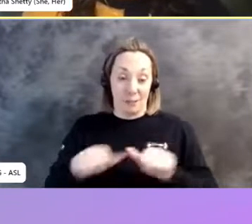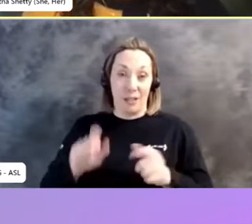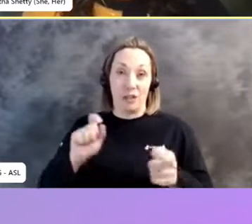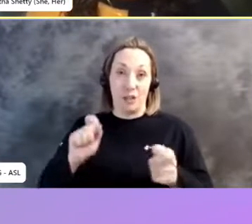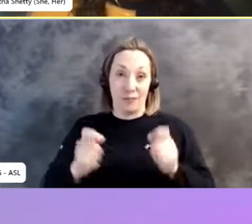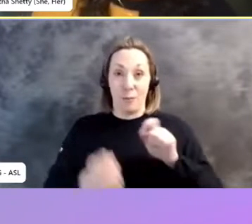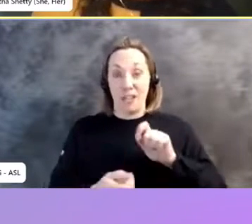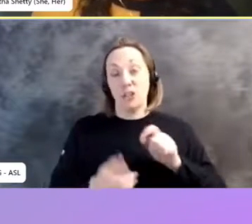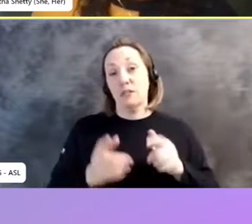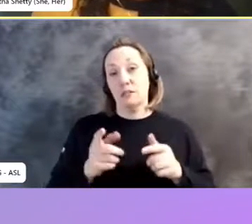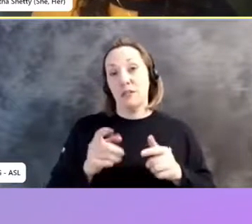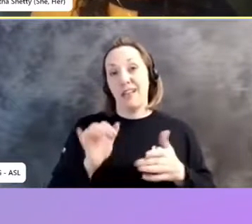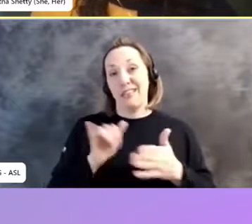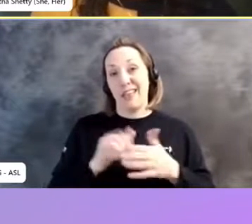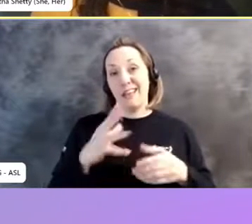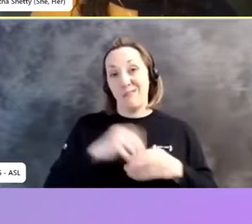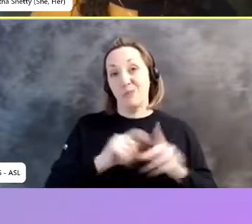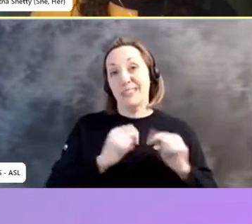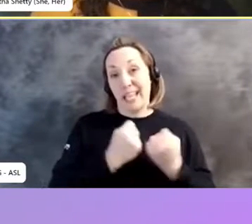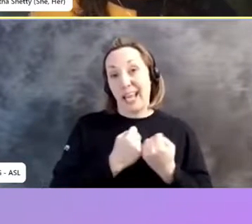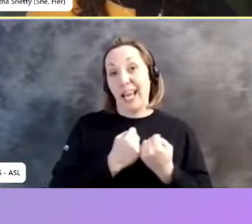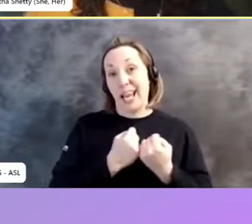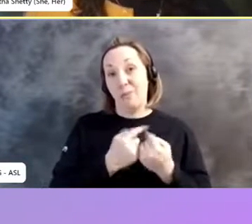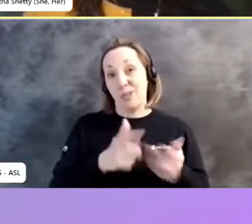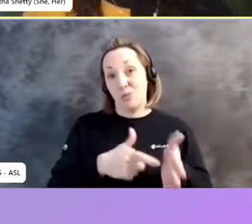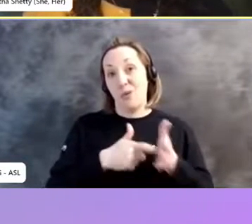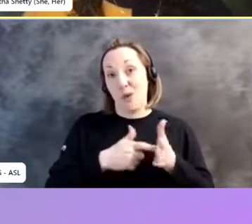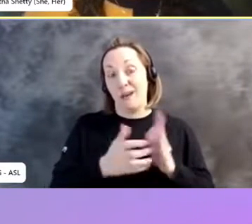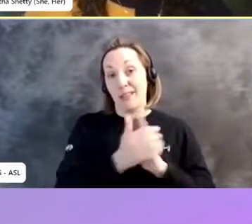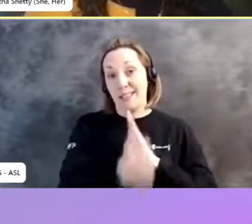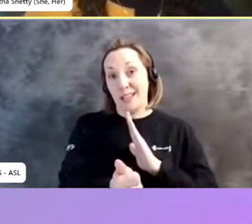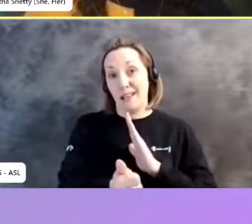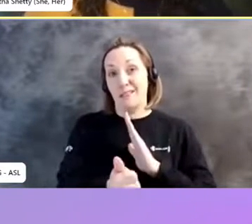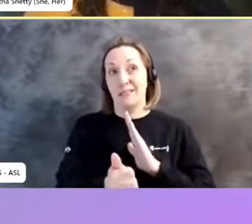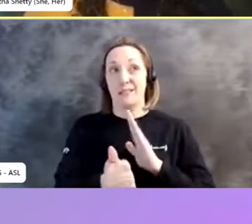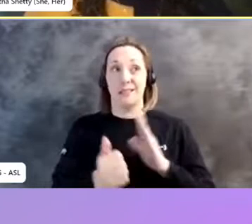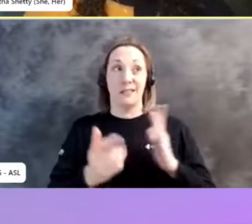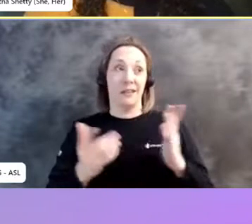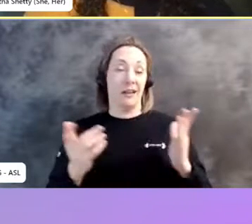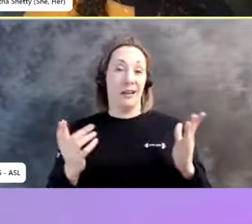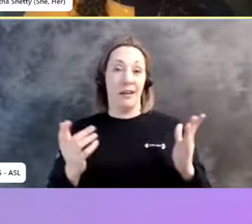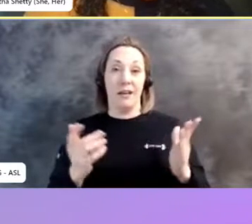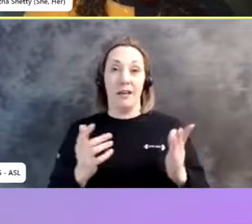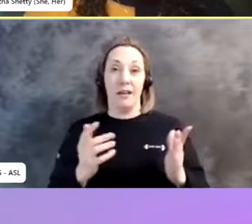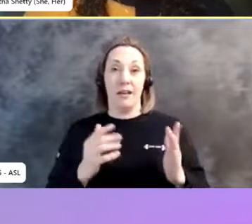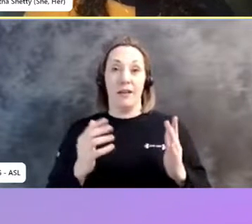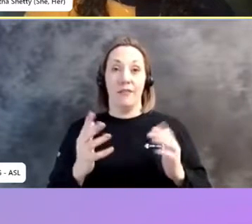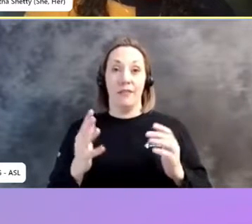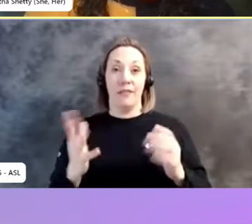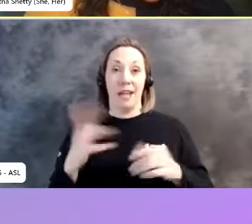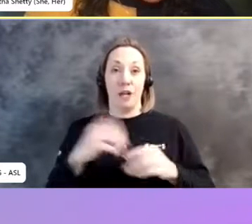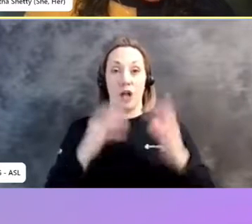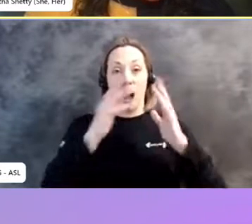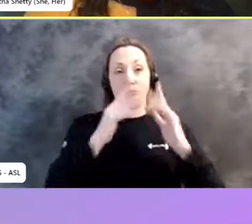across a product lifecycle, and to drive that transformation, accessibility transformation, it's a team